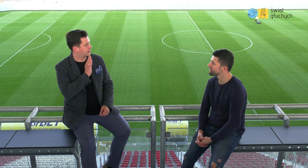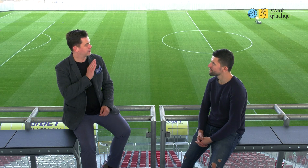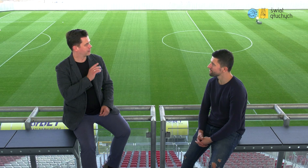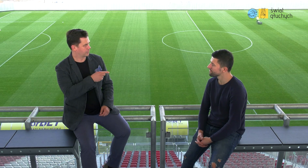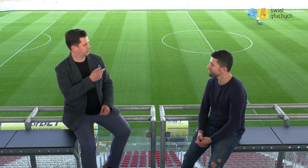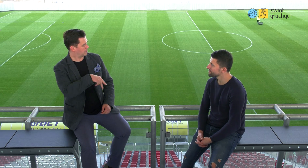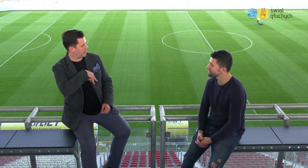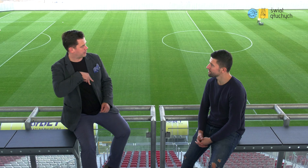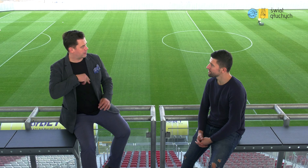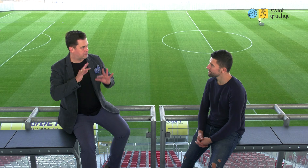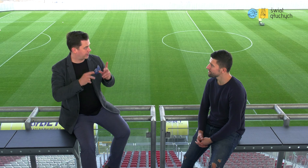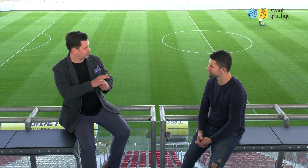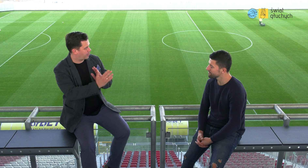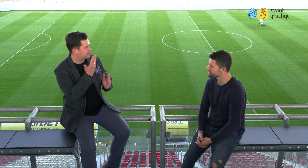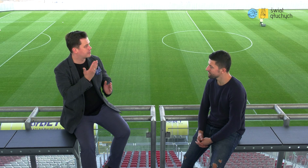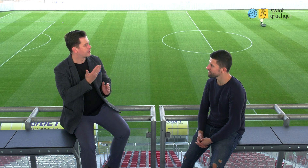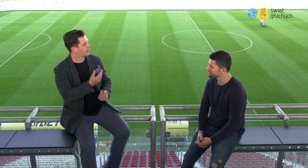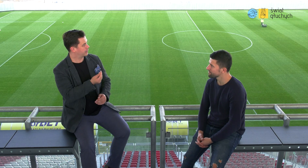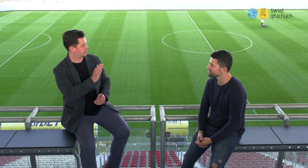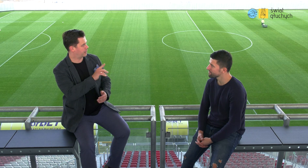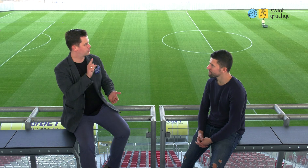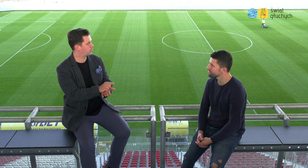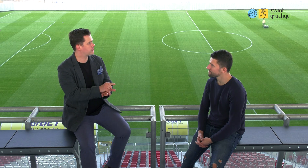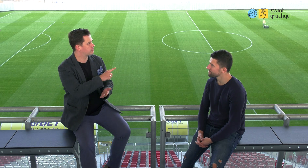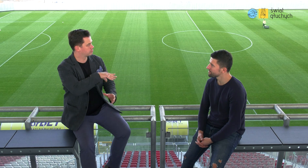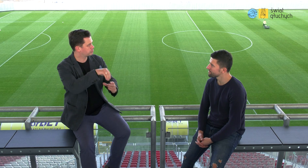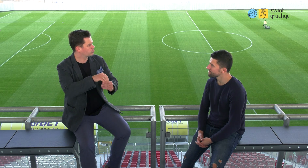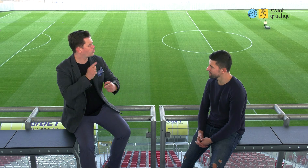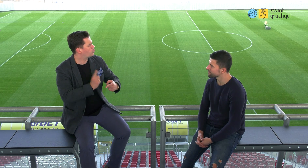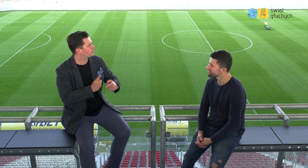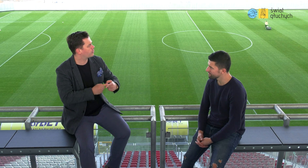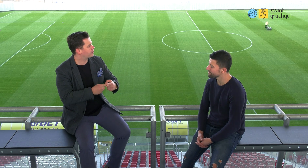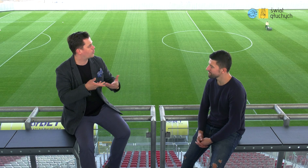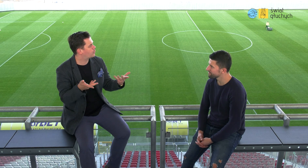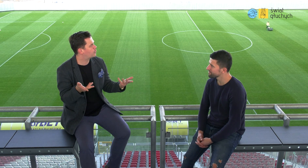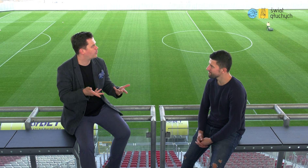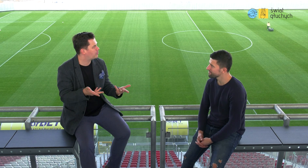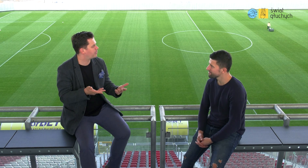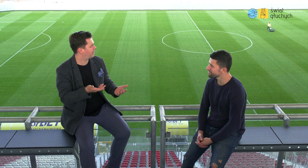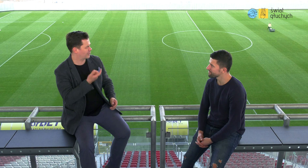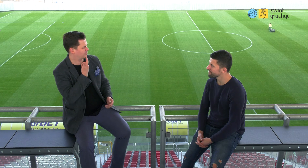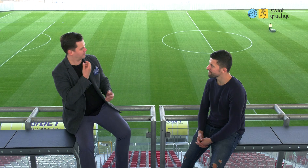Maciej, you showed me beautiful medals. But you have one more achievement. Are you a member of any club?